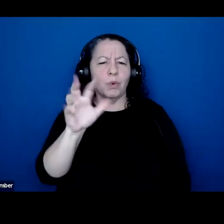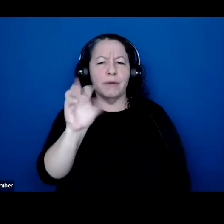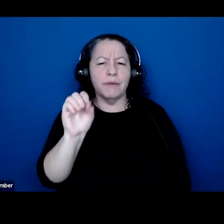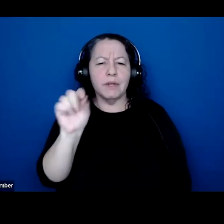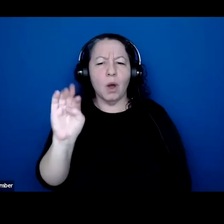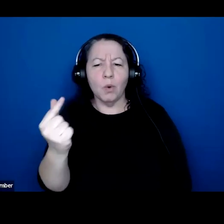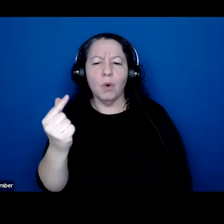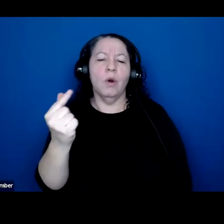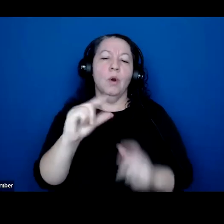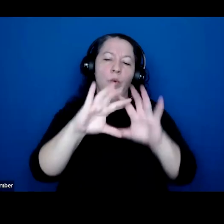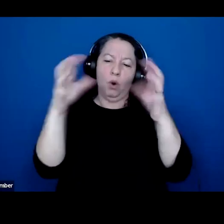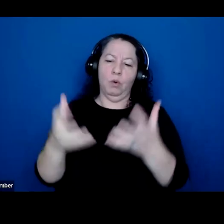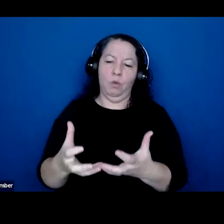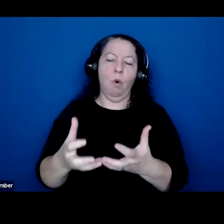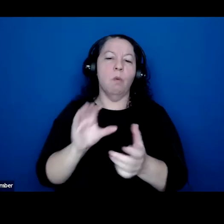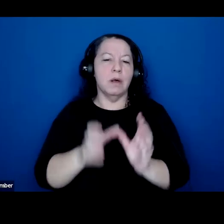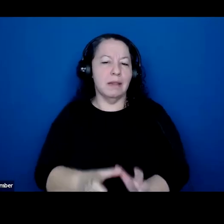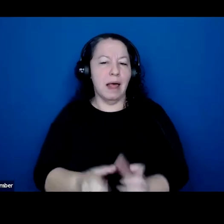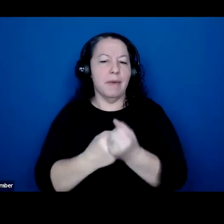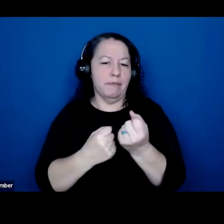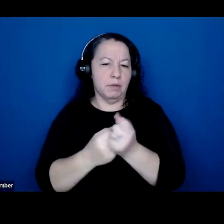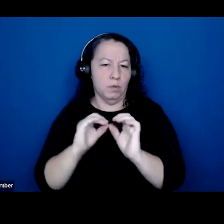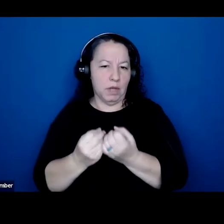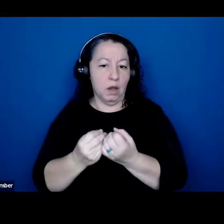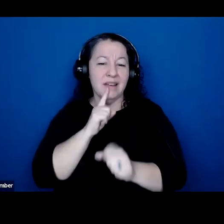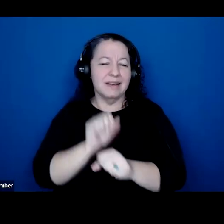organization dedicated to ending our dependance on fossil fuels